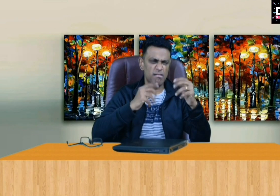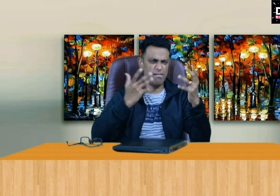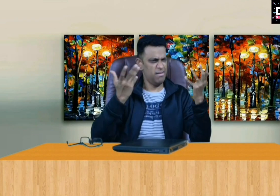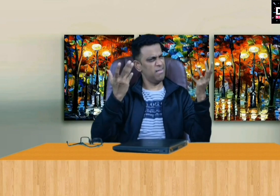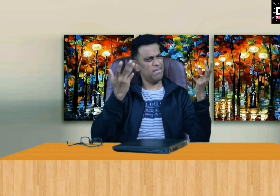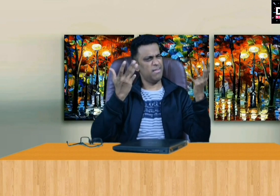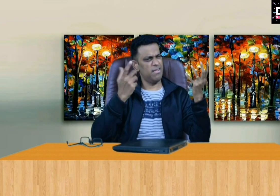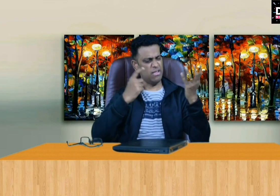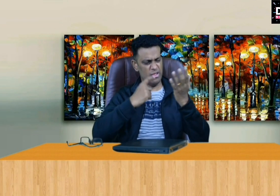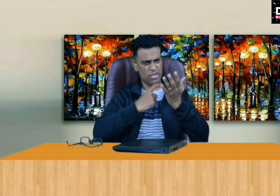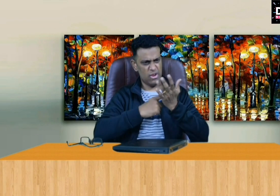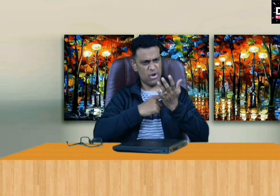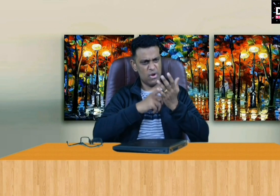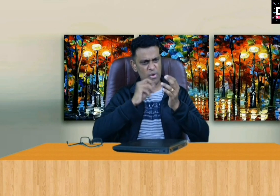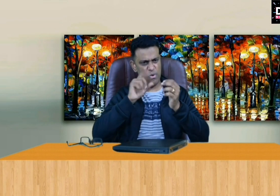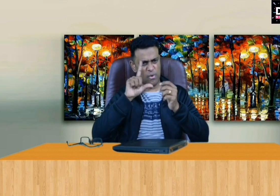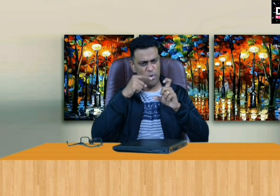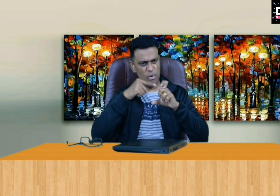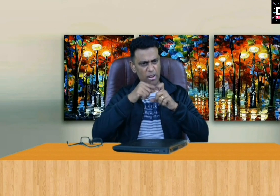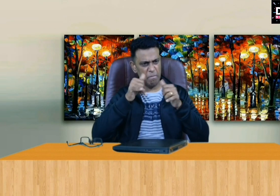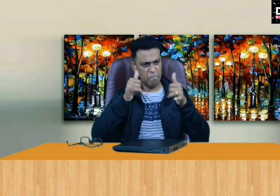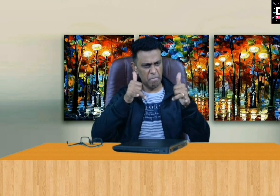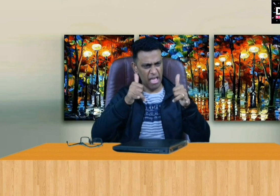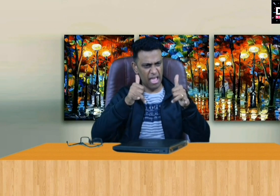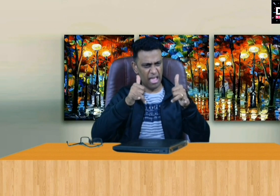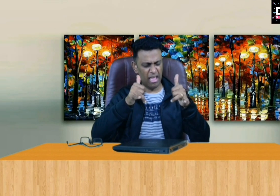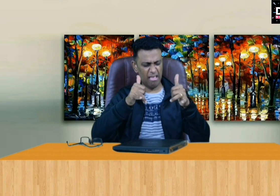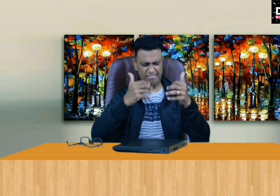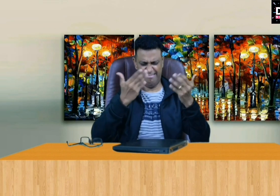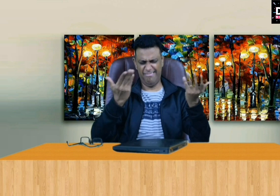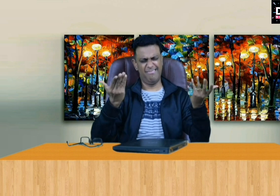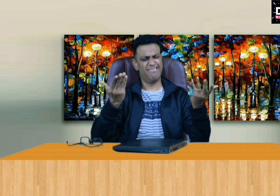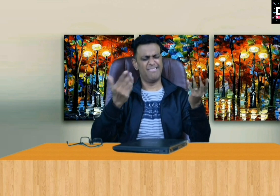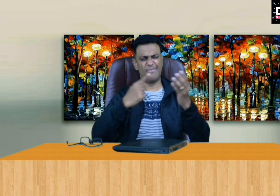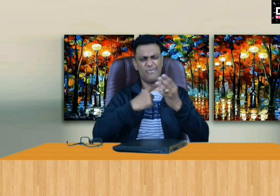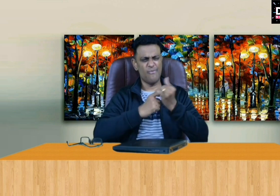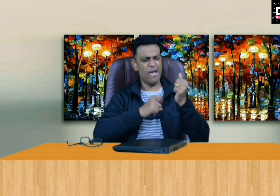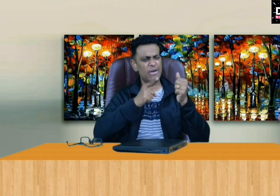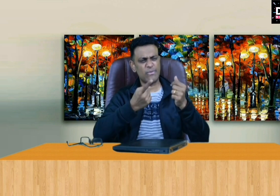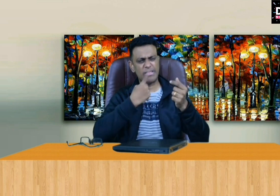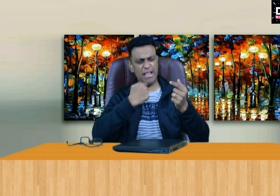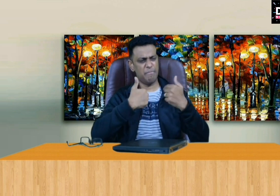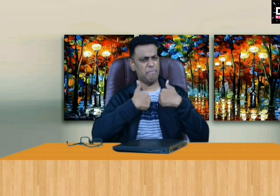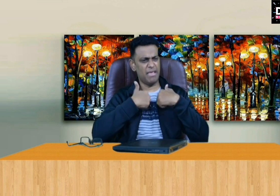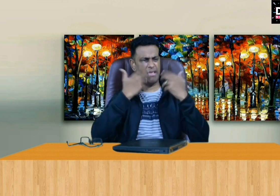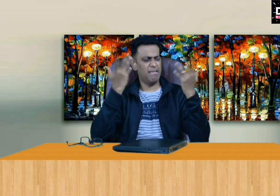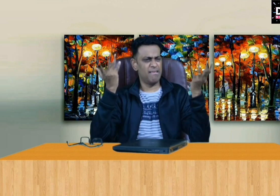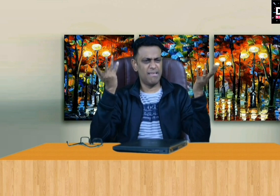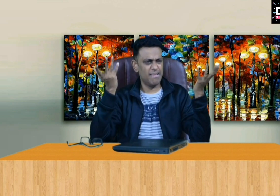Huh...Roleplay? What are you trying to say?